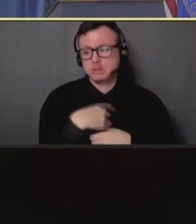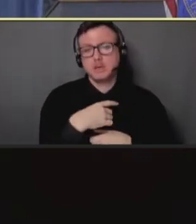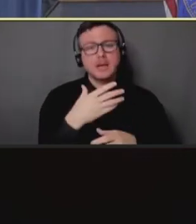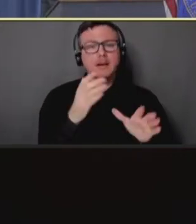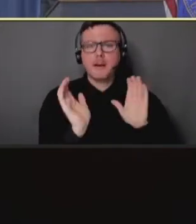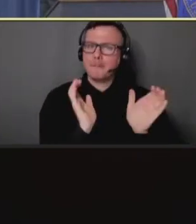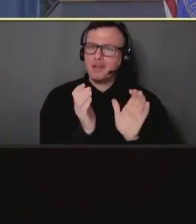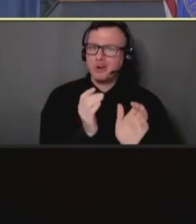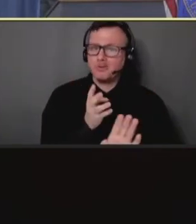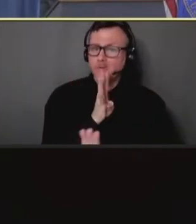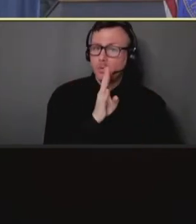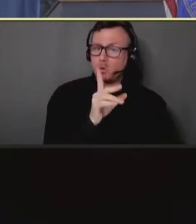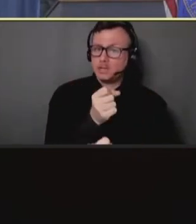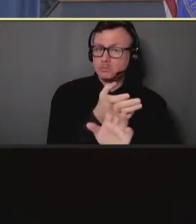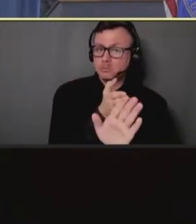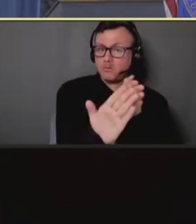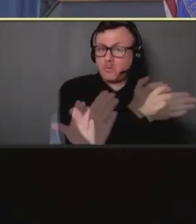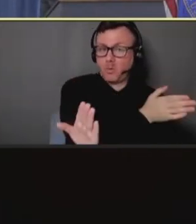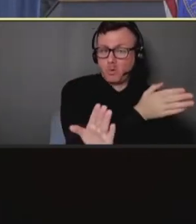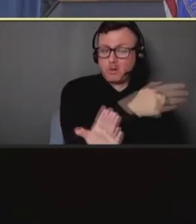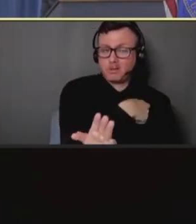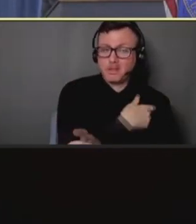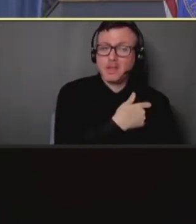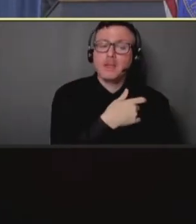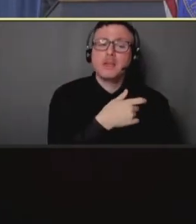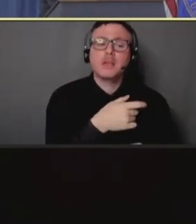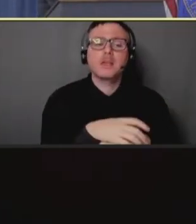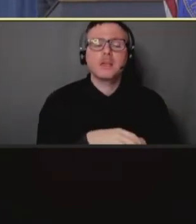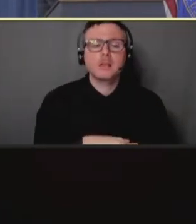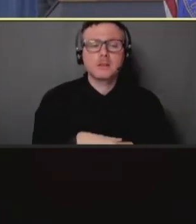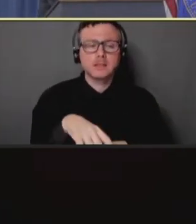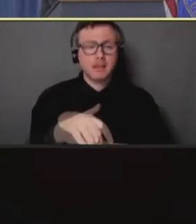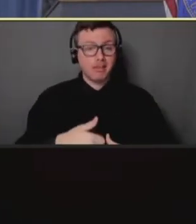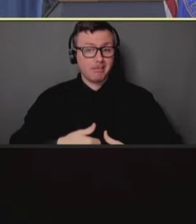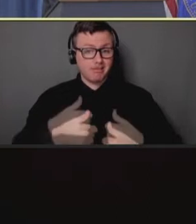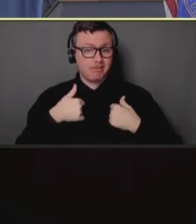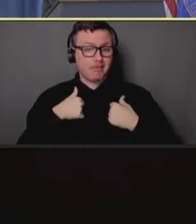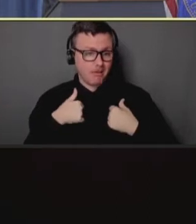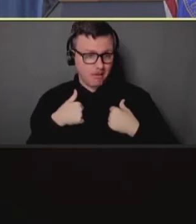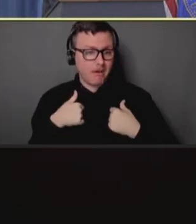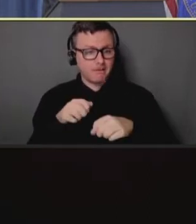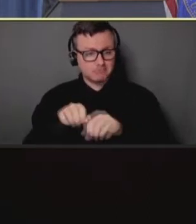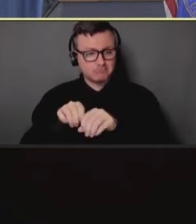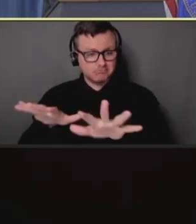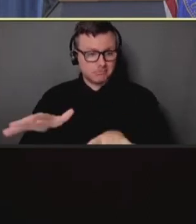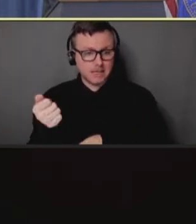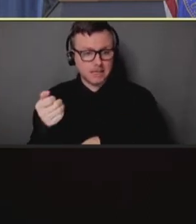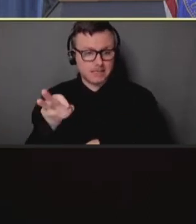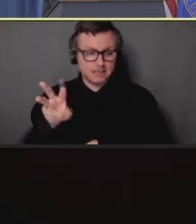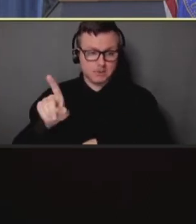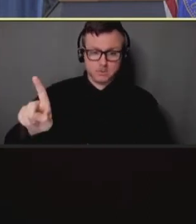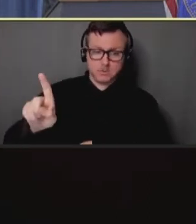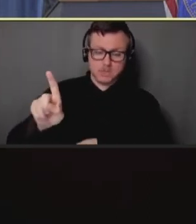to its introduction. The live vaccine was introduced in 1961, again, with a lot of hype, as being the savior for